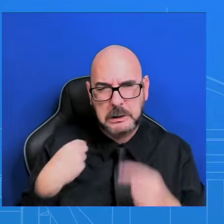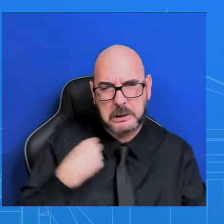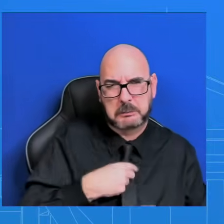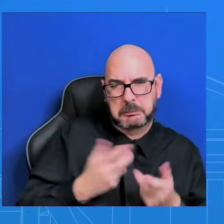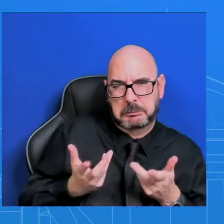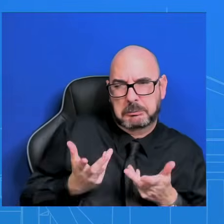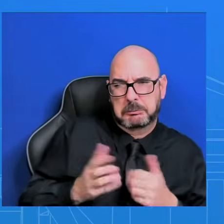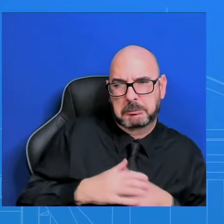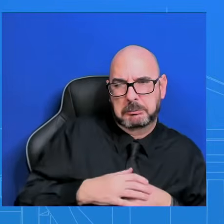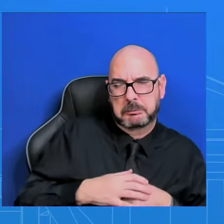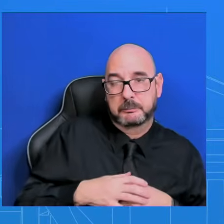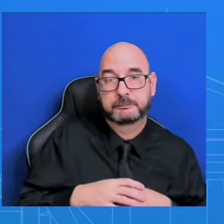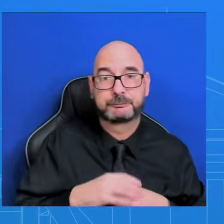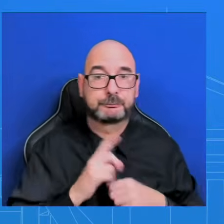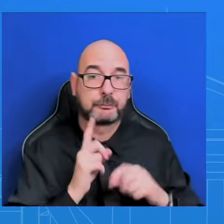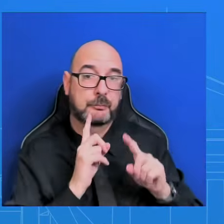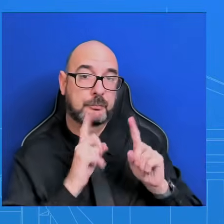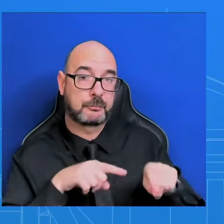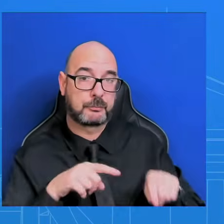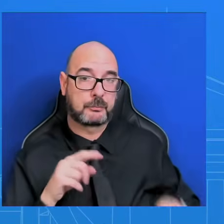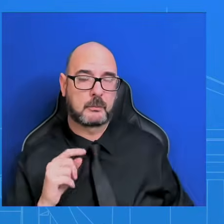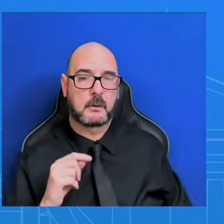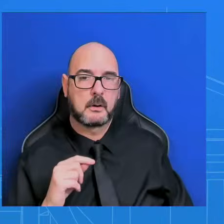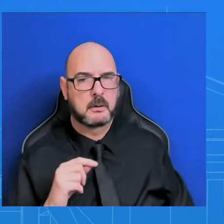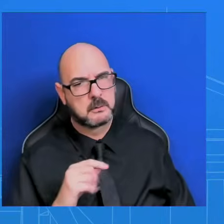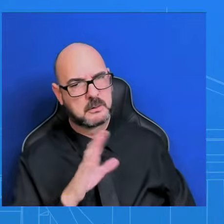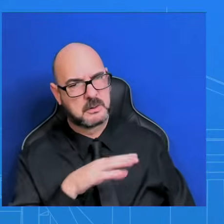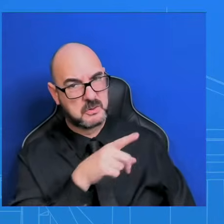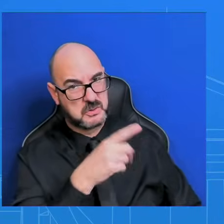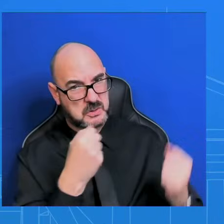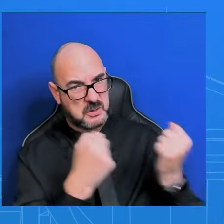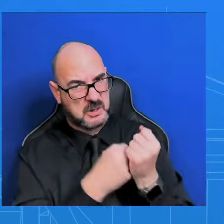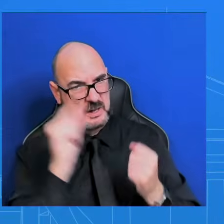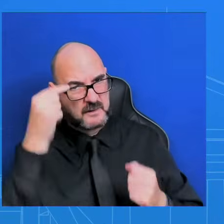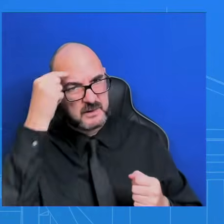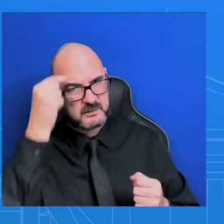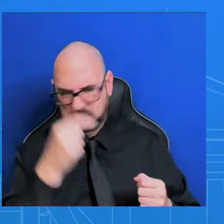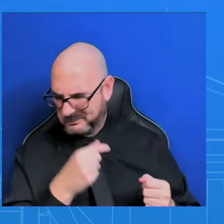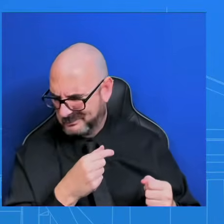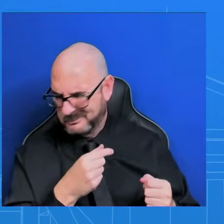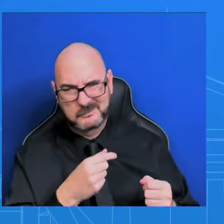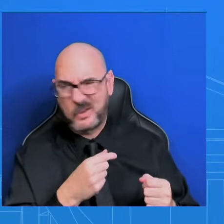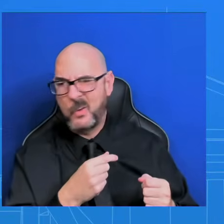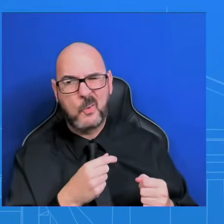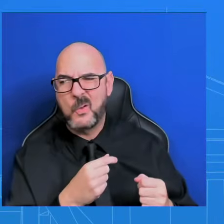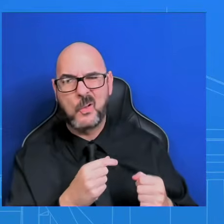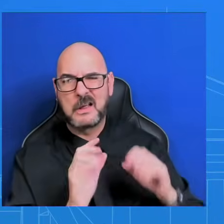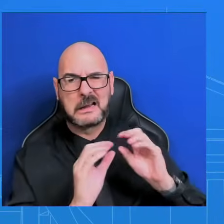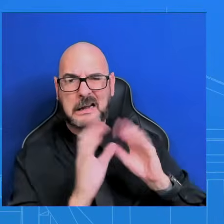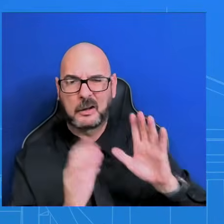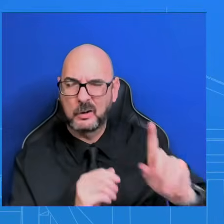of supporting the government, but let's just take it -- I'm going to assume it's meant in the context of this war they're fighting.